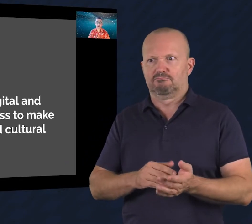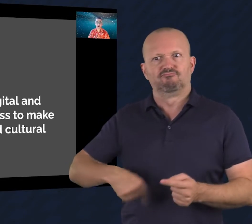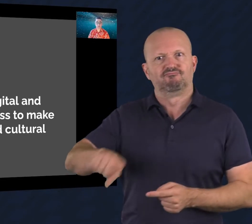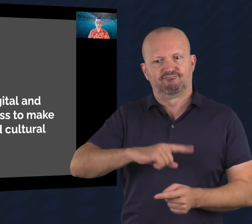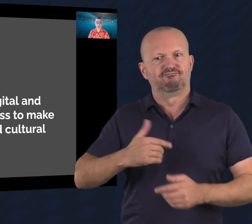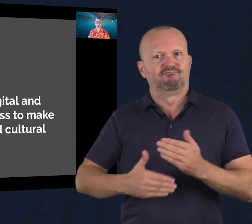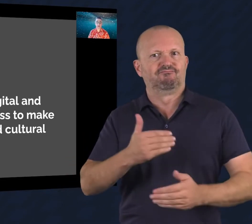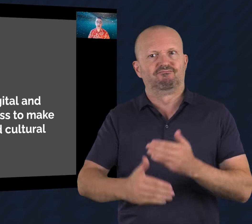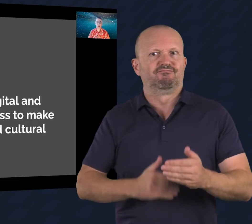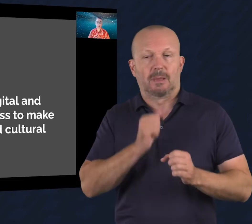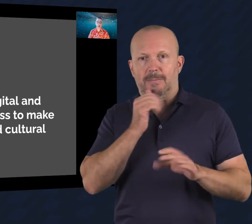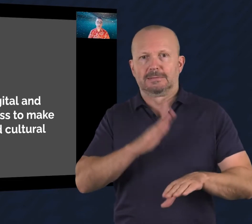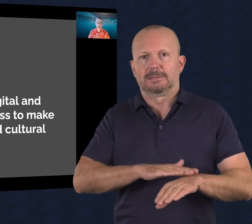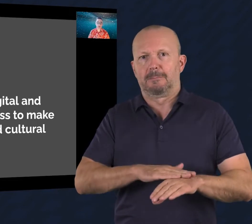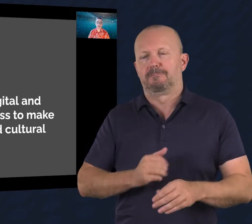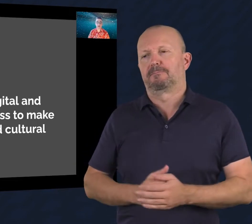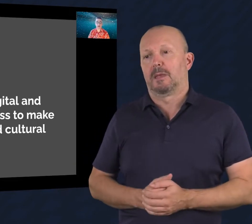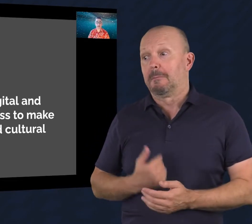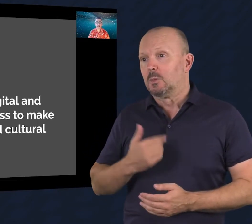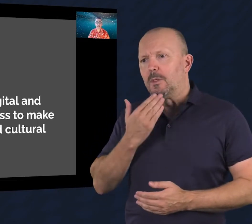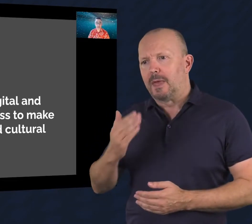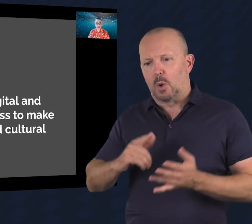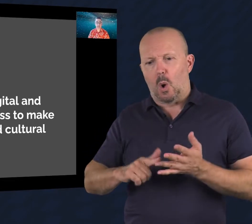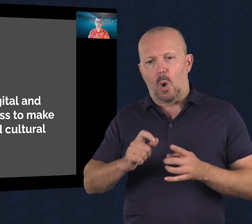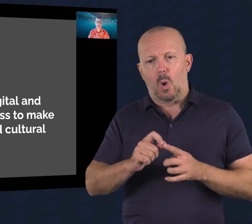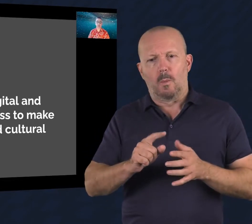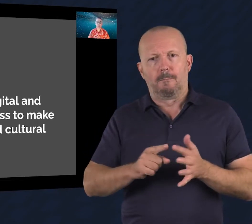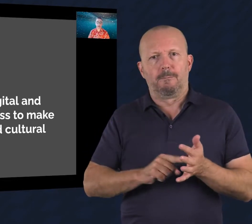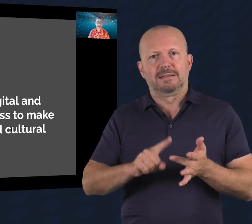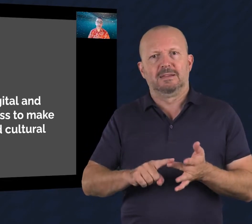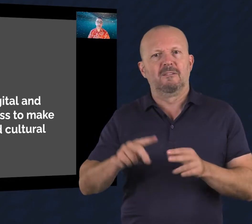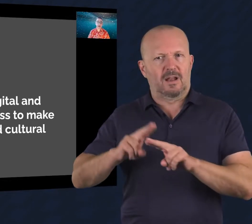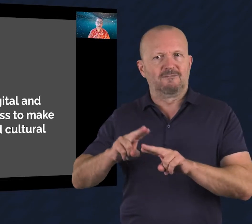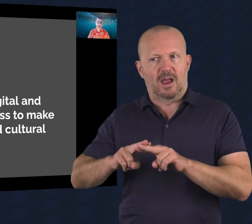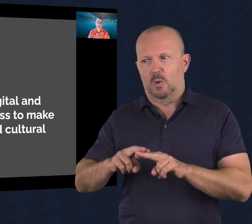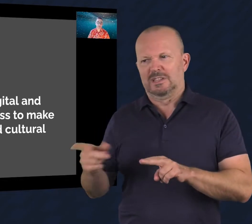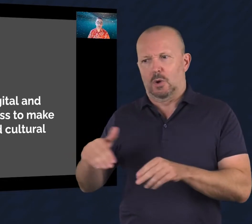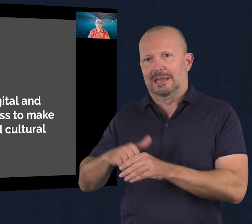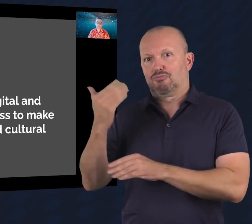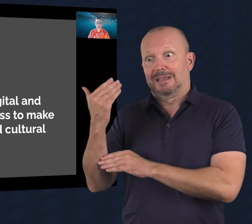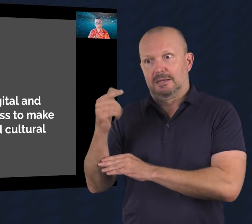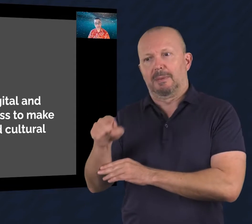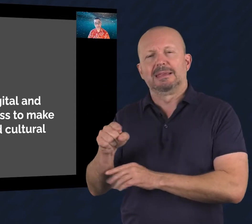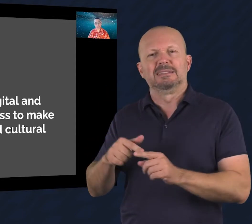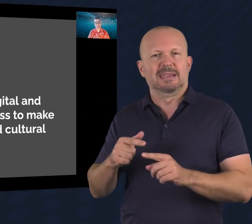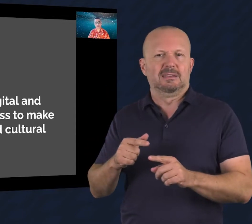I also want to acknowledge Opeta Alefaio, who is joining us in the chat sessions for Q&A. He is, to put it simply, a legend in this field